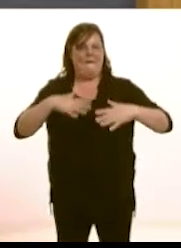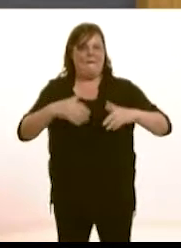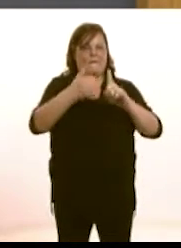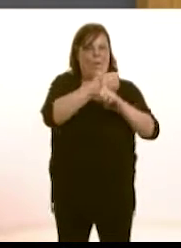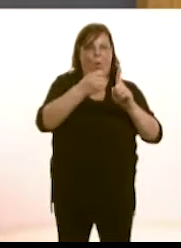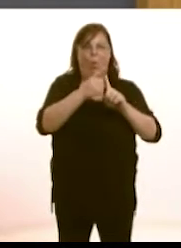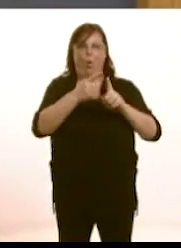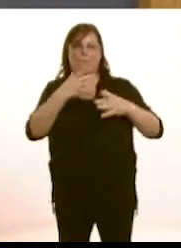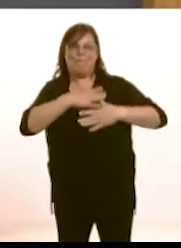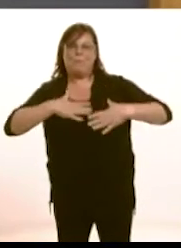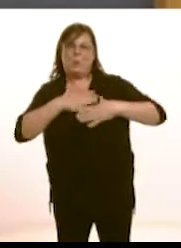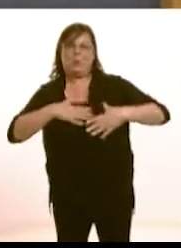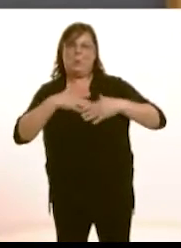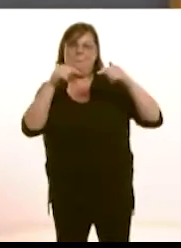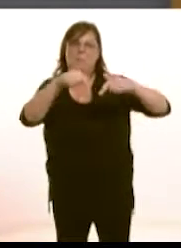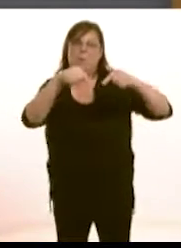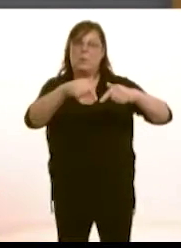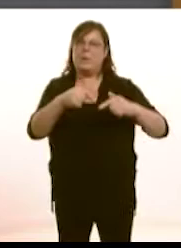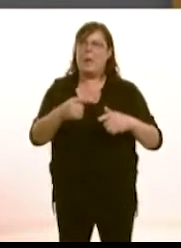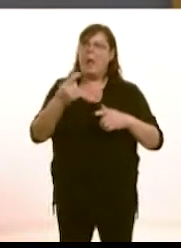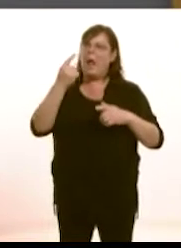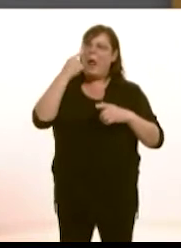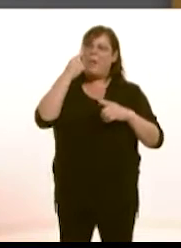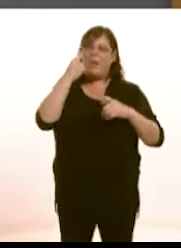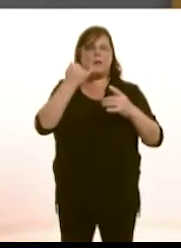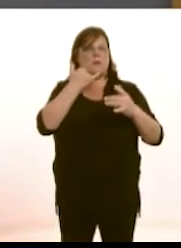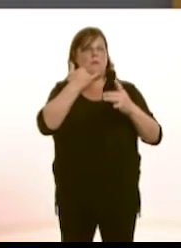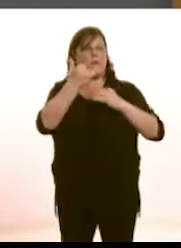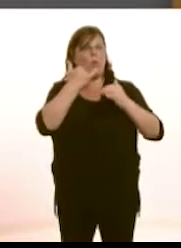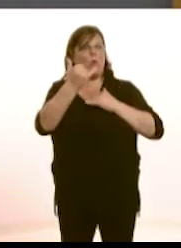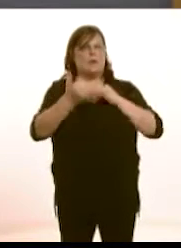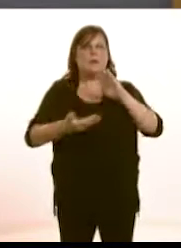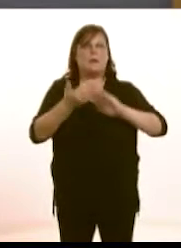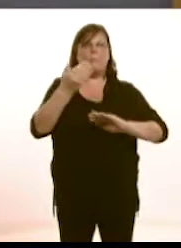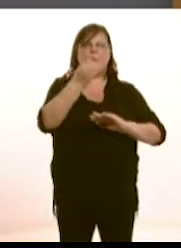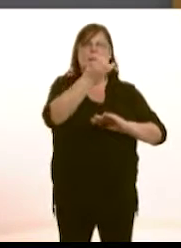The number of the calls to the NSPCC, I believe, has gone up 63 per cent over the last six years.